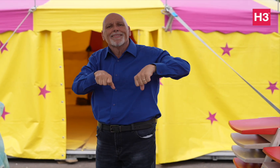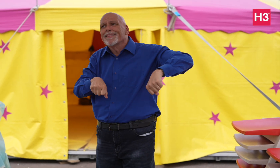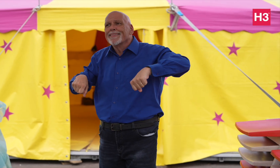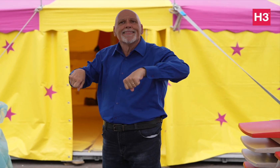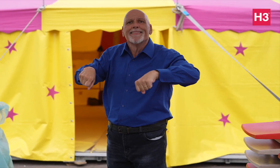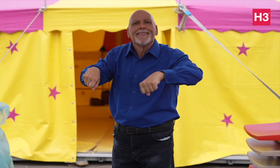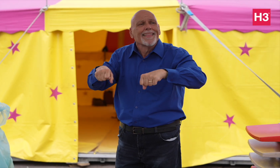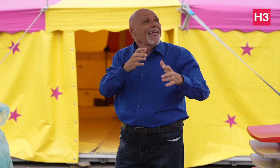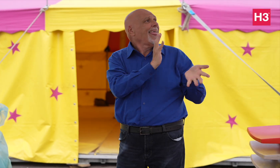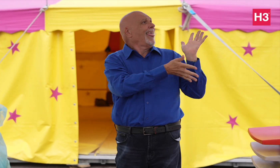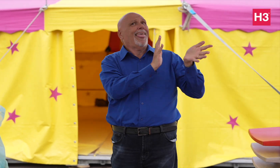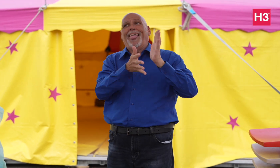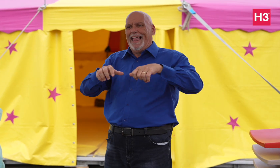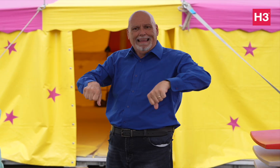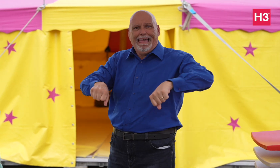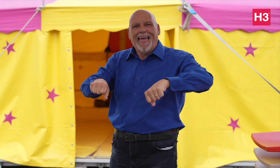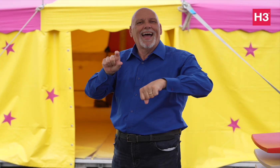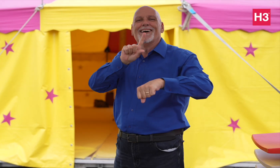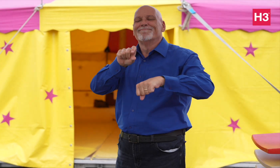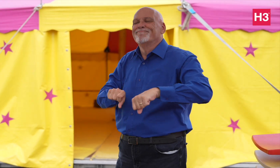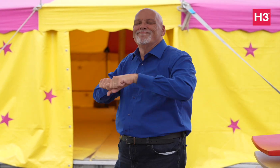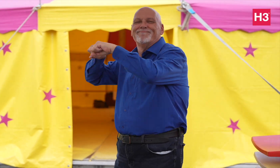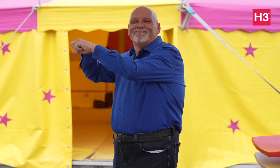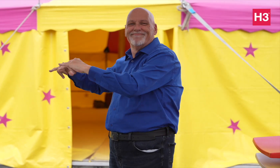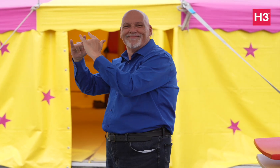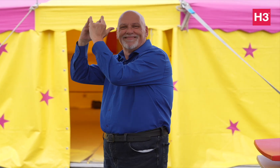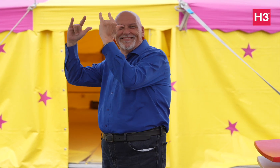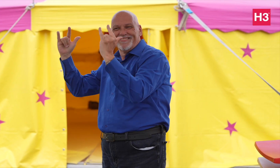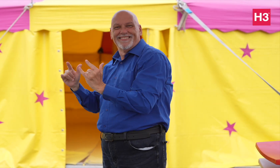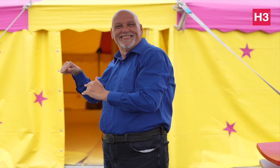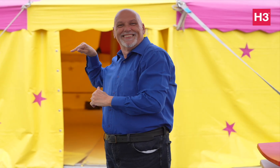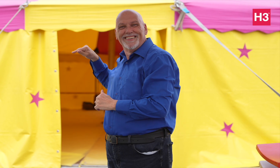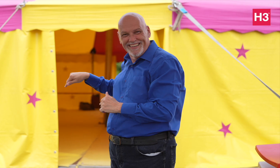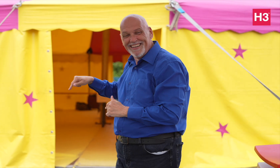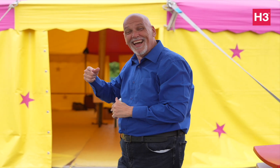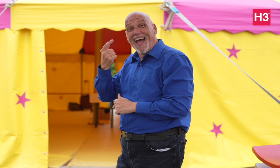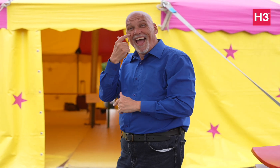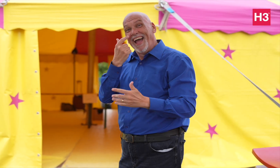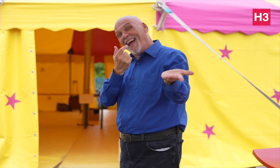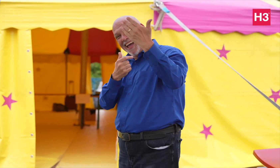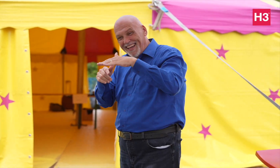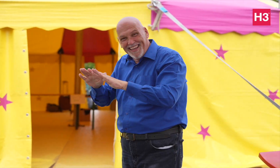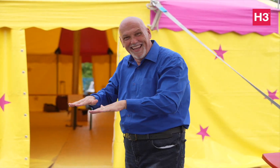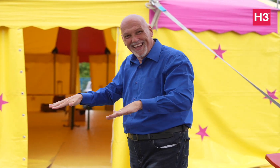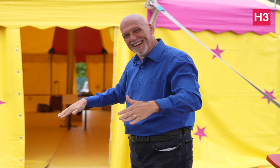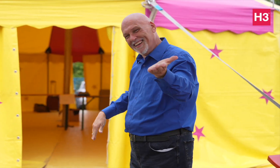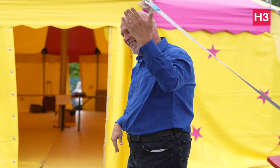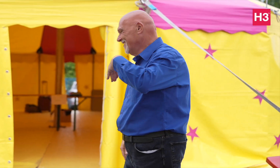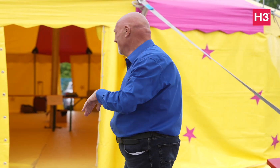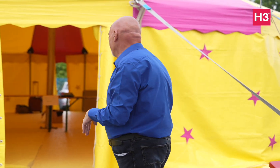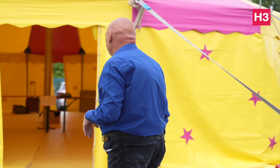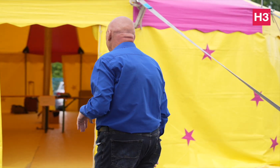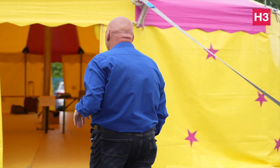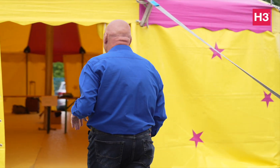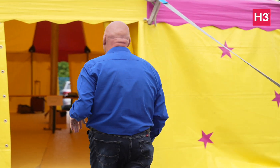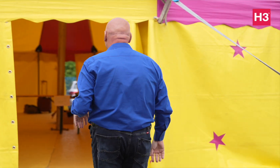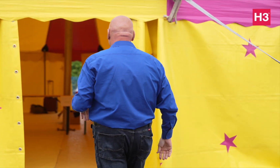to enjoy a fun and engaging environment while the adults explore the festival. Let’s take a look inside!